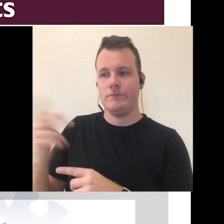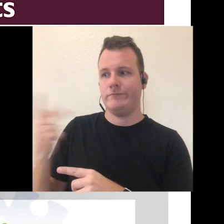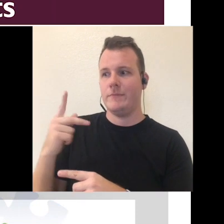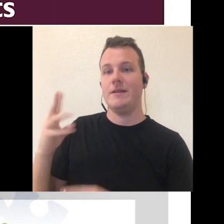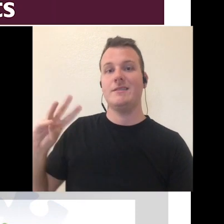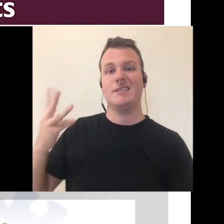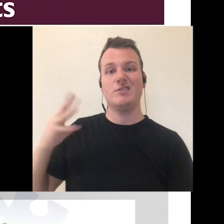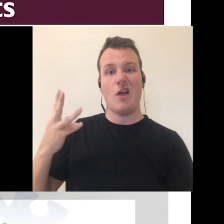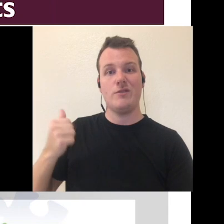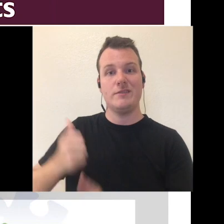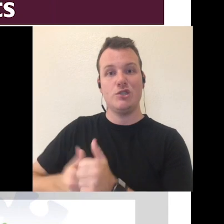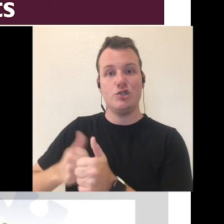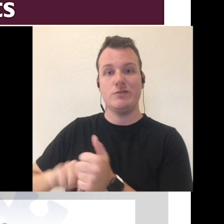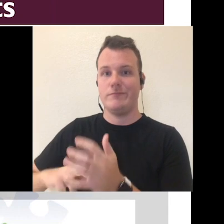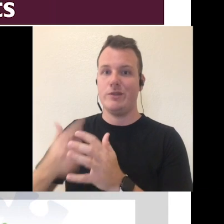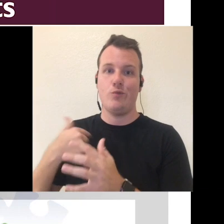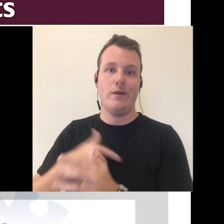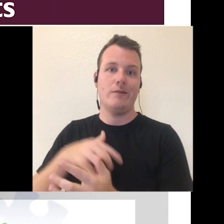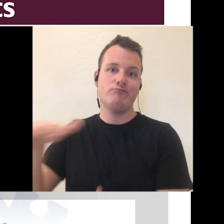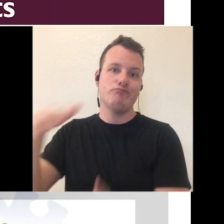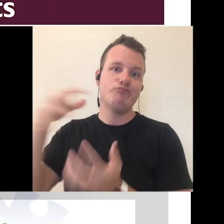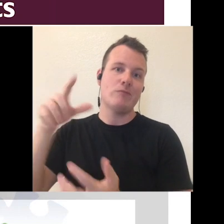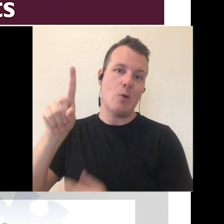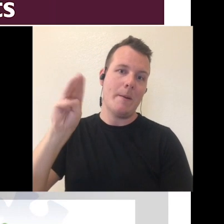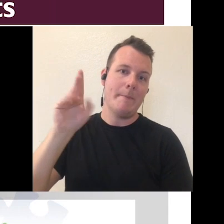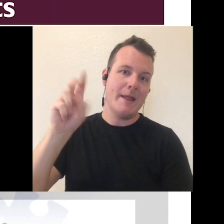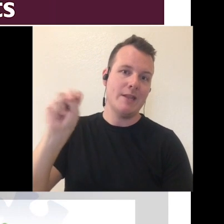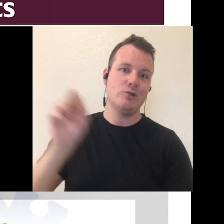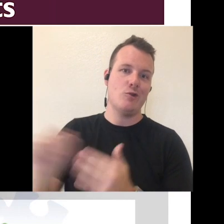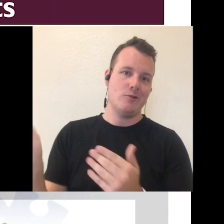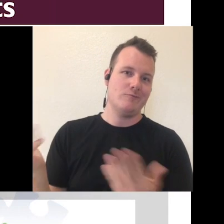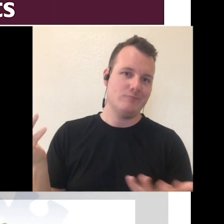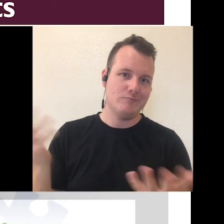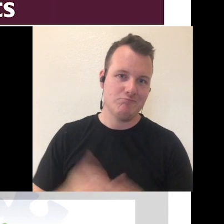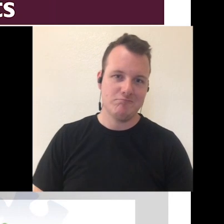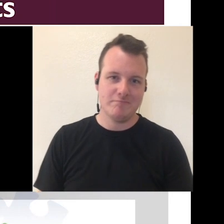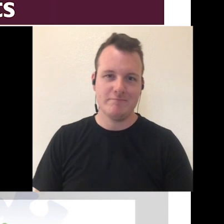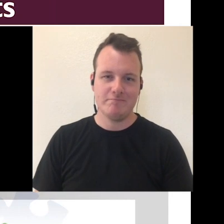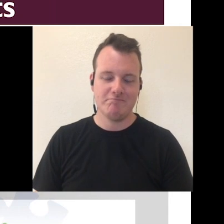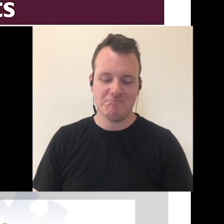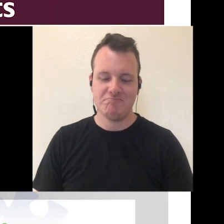get 5, 6 bucks on on each one of those, so we're making a million dollars on on the